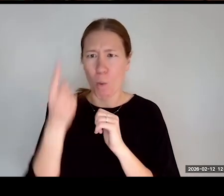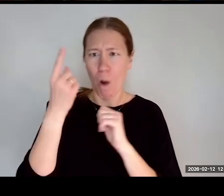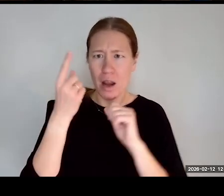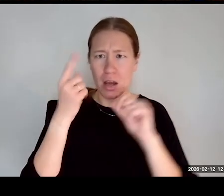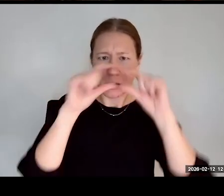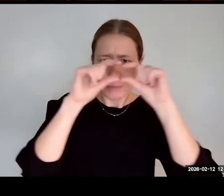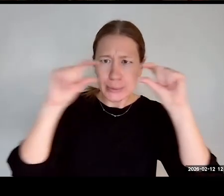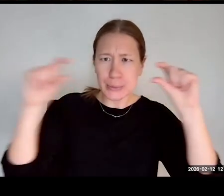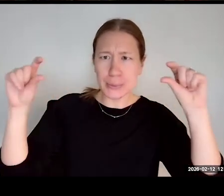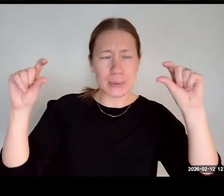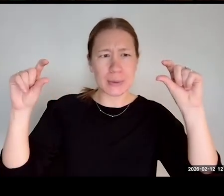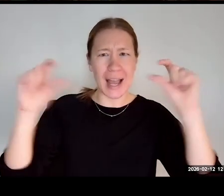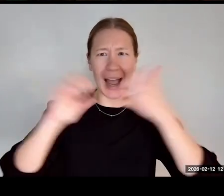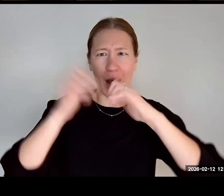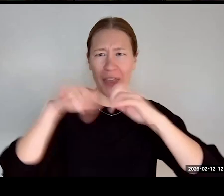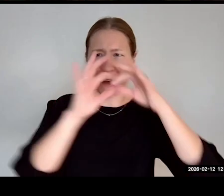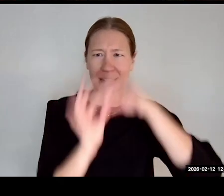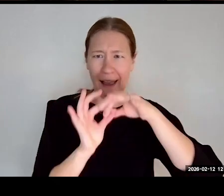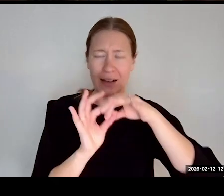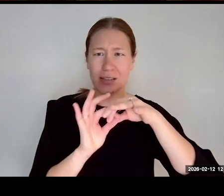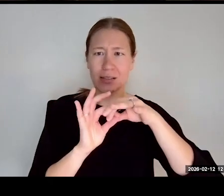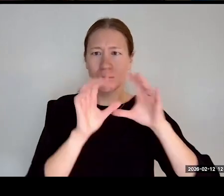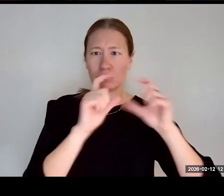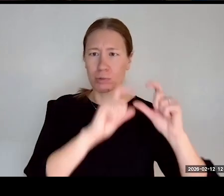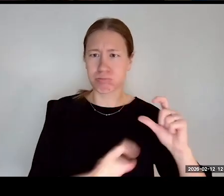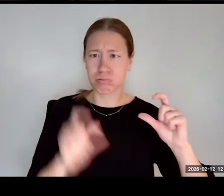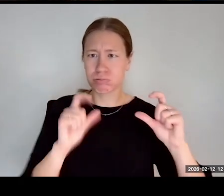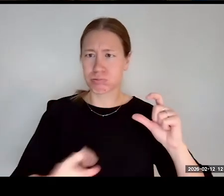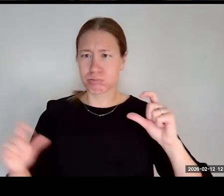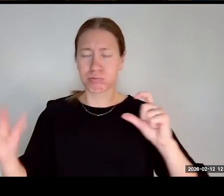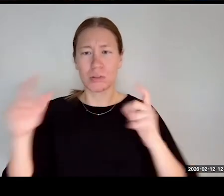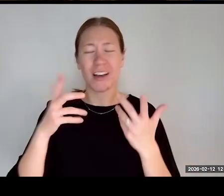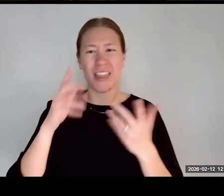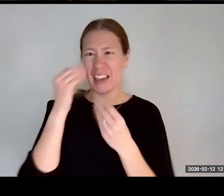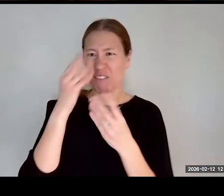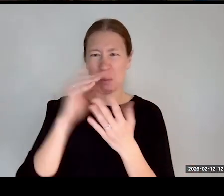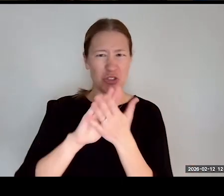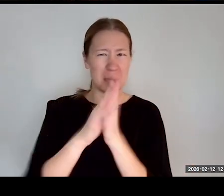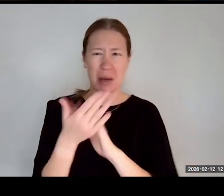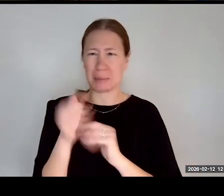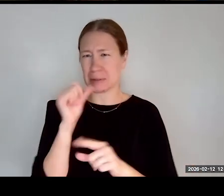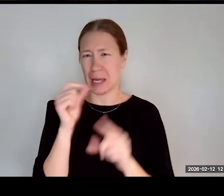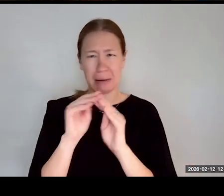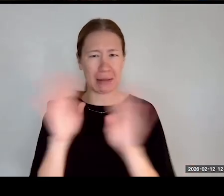to the cells around it. And so what happens is that the information starts to turn into gibberish to end users.